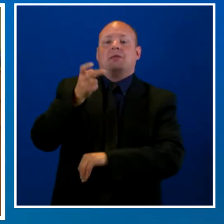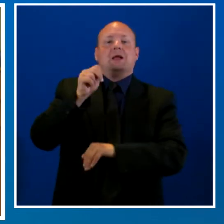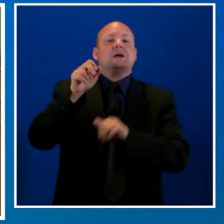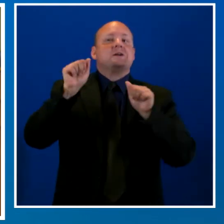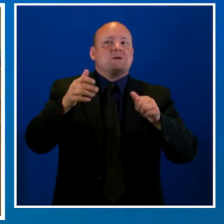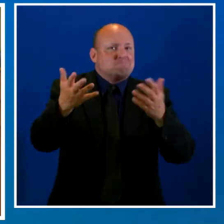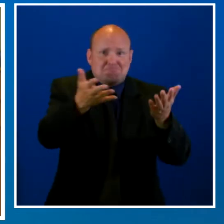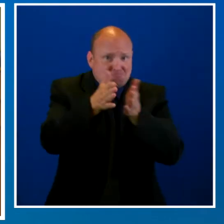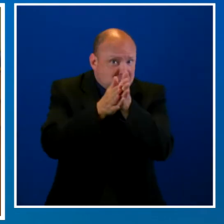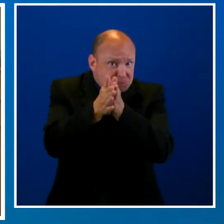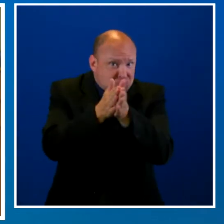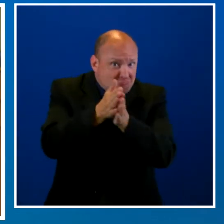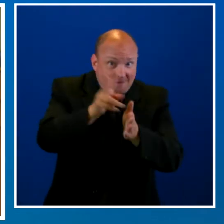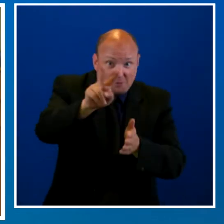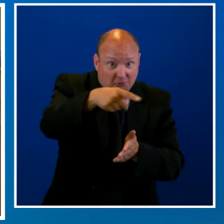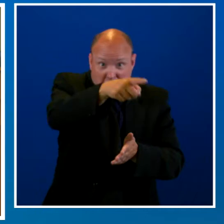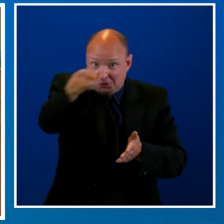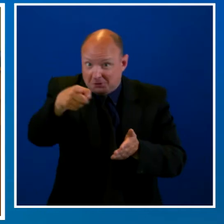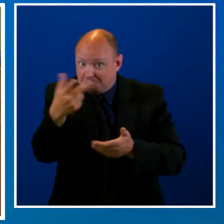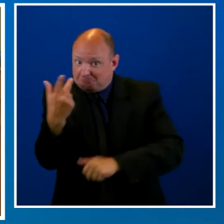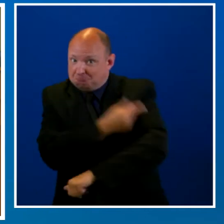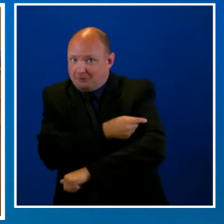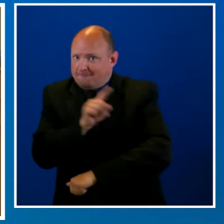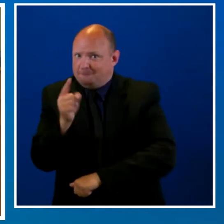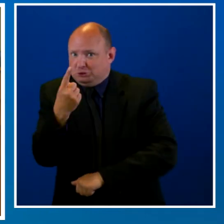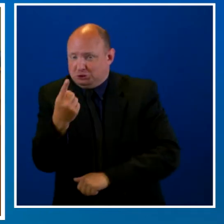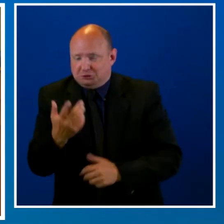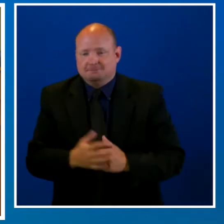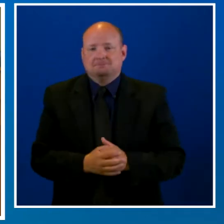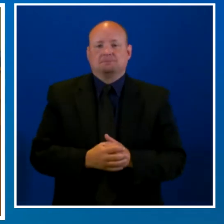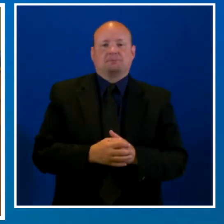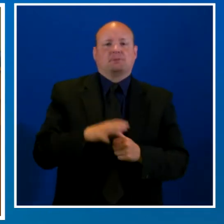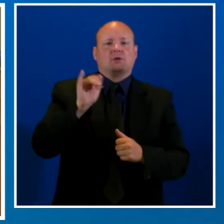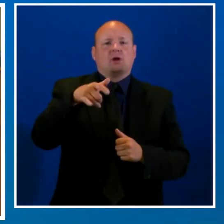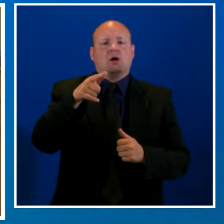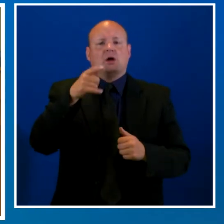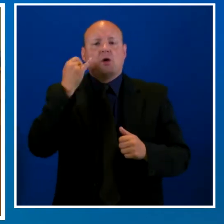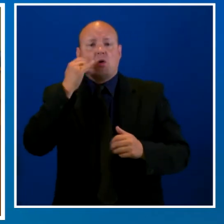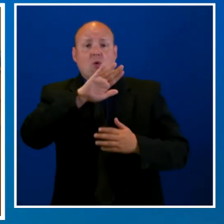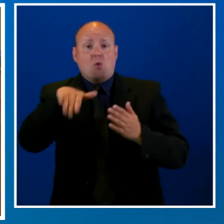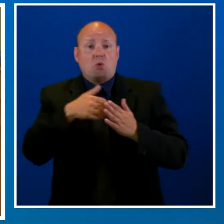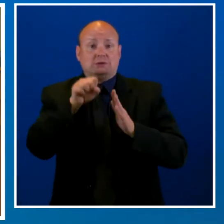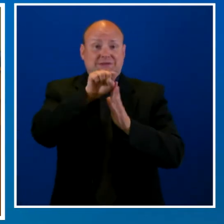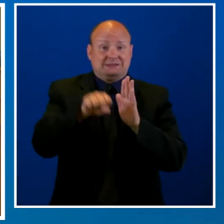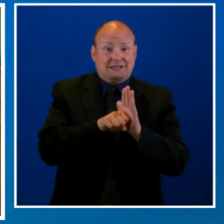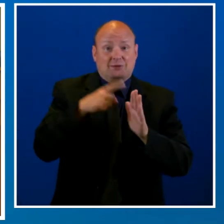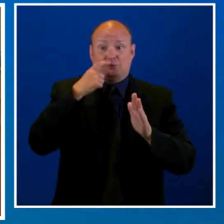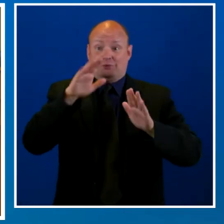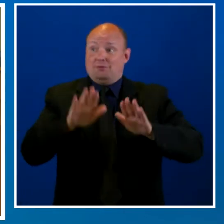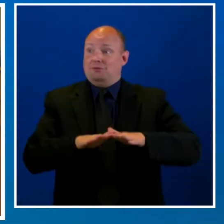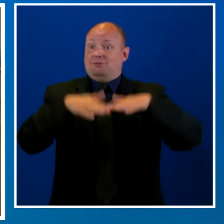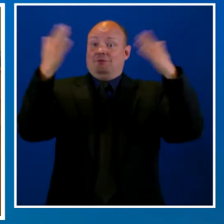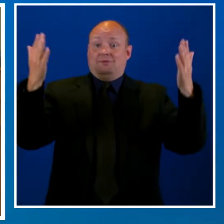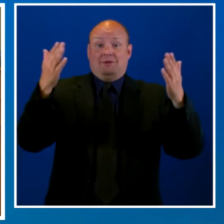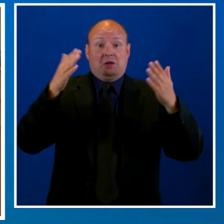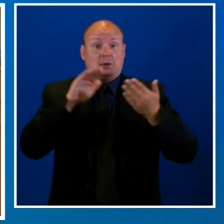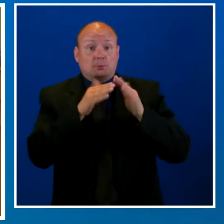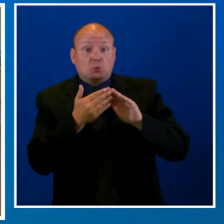While some details about the states reopening and what it means for our community are still forthcoming. Here is what